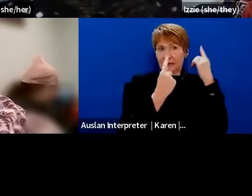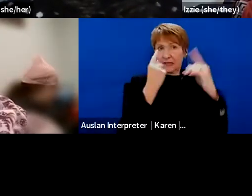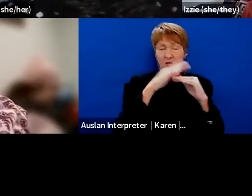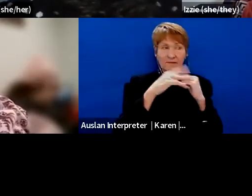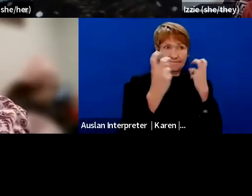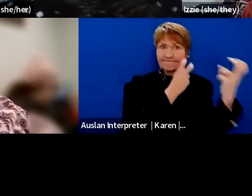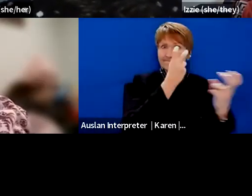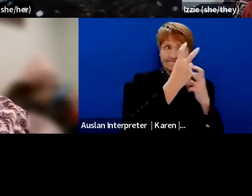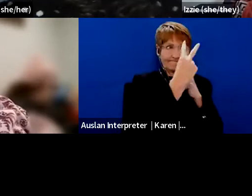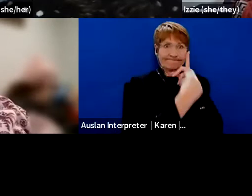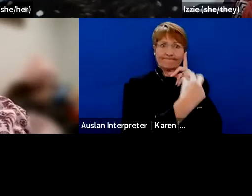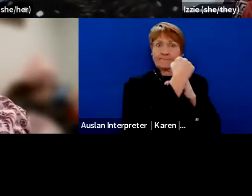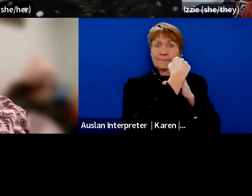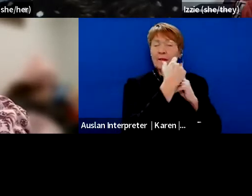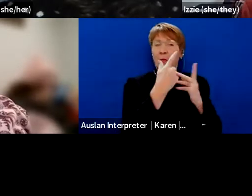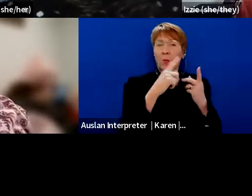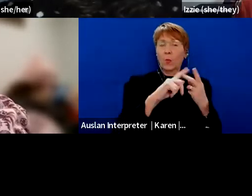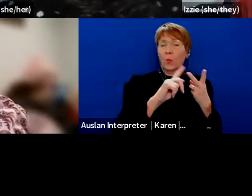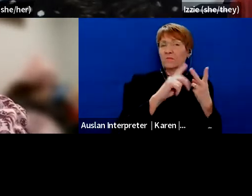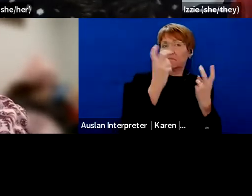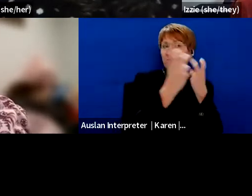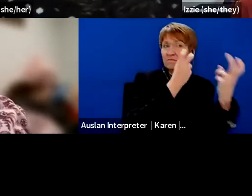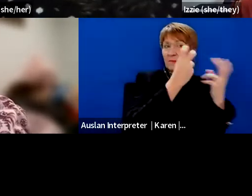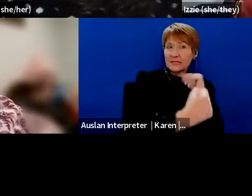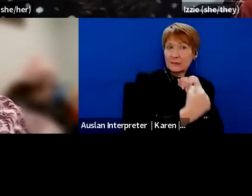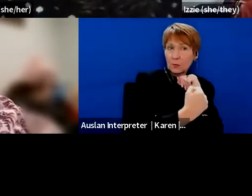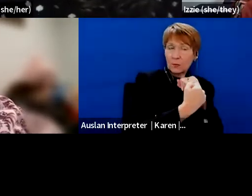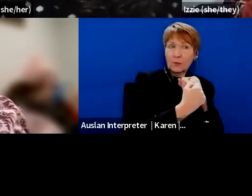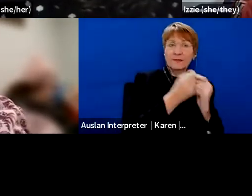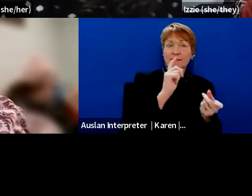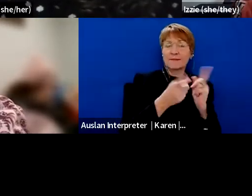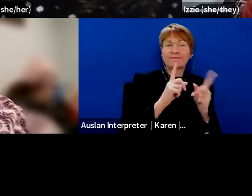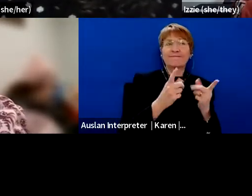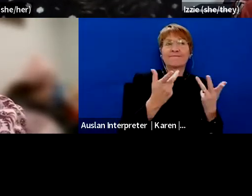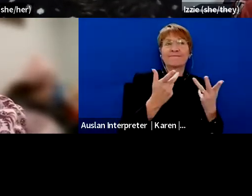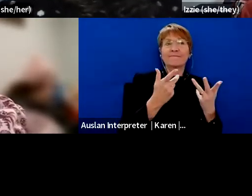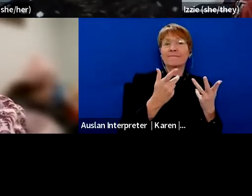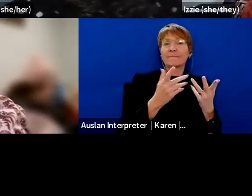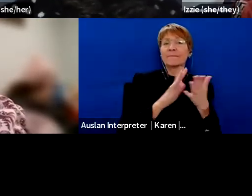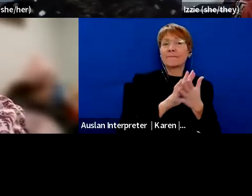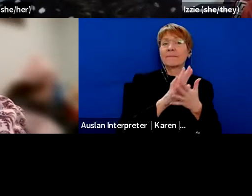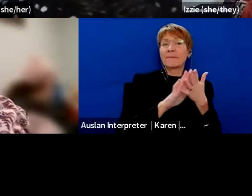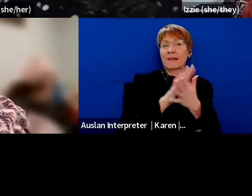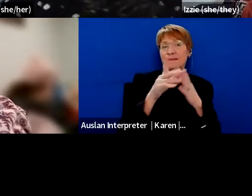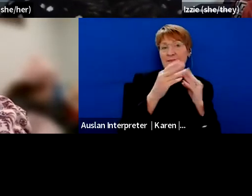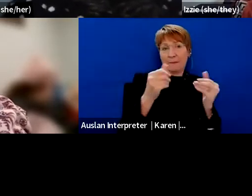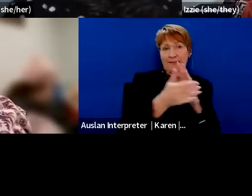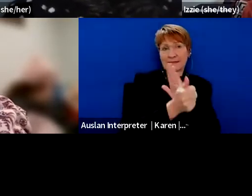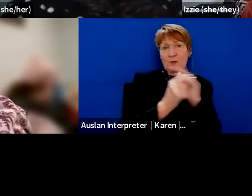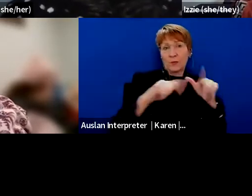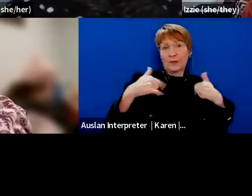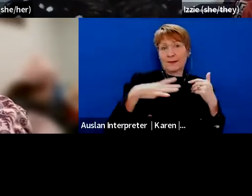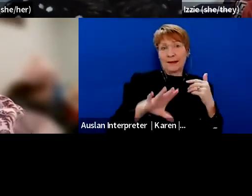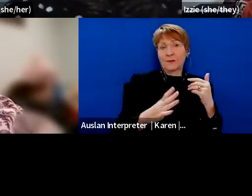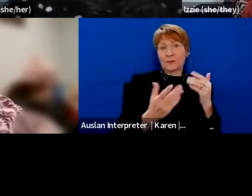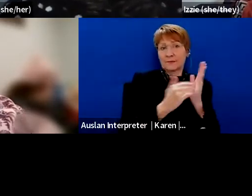diagnosis or the search for support can draw us away from some of those skills that we need to build.